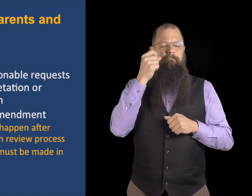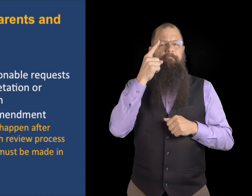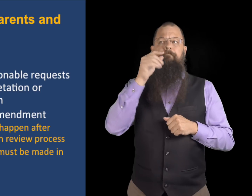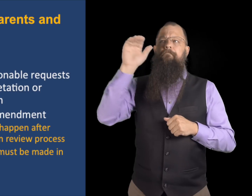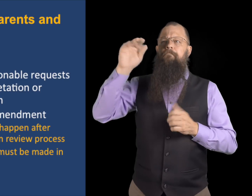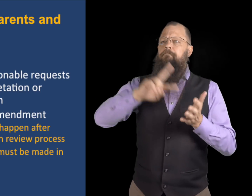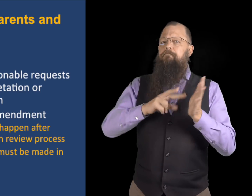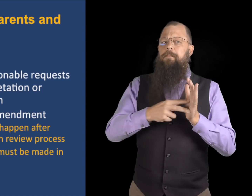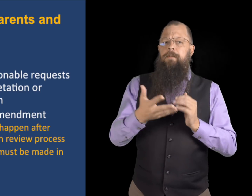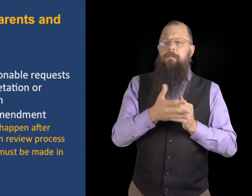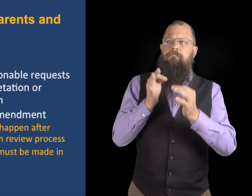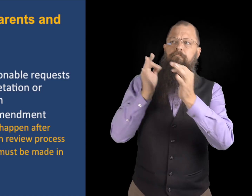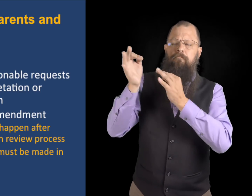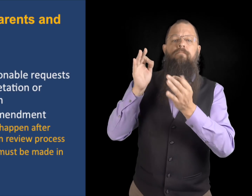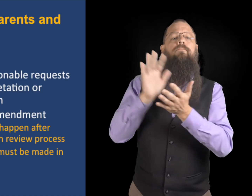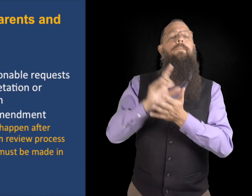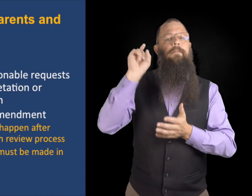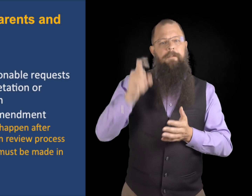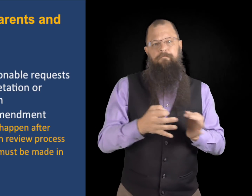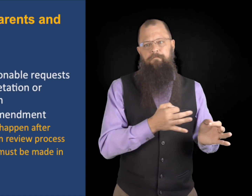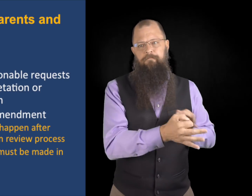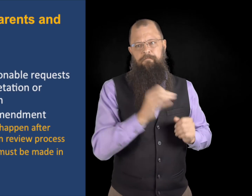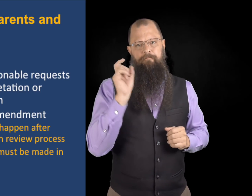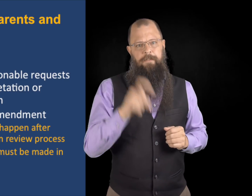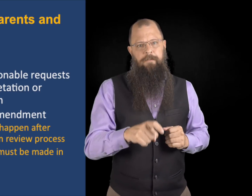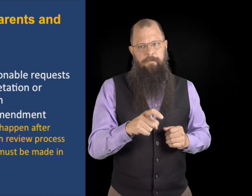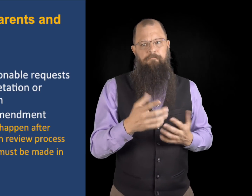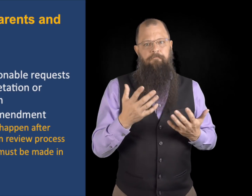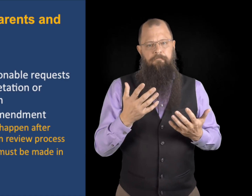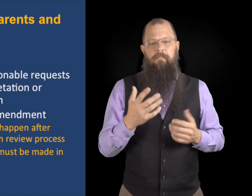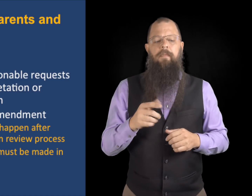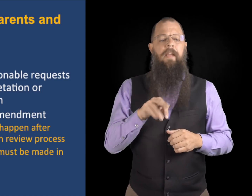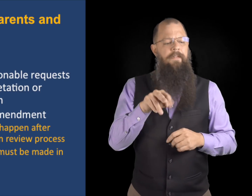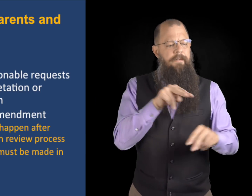Other rights for parents and students under FERPA include making reasonable requests for